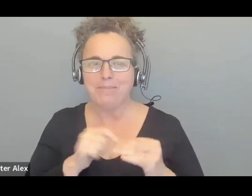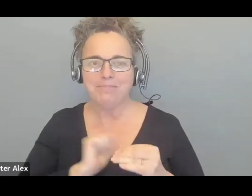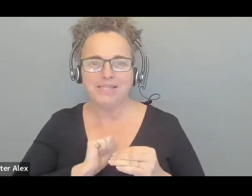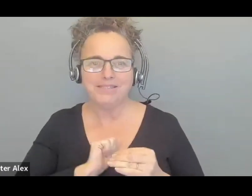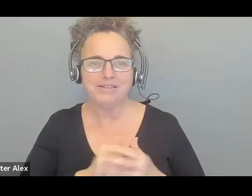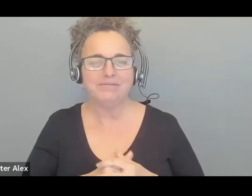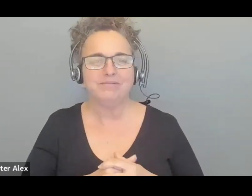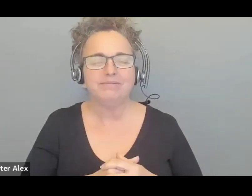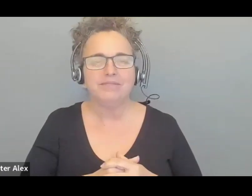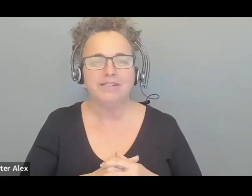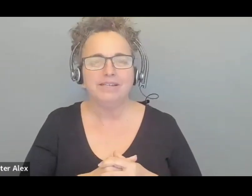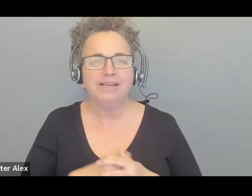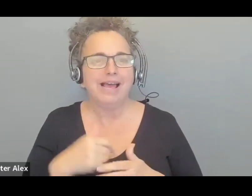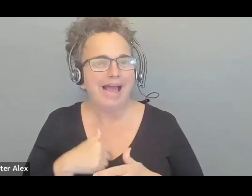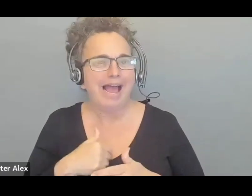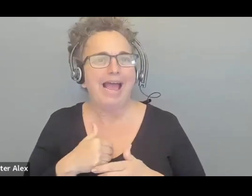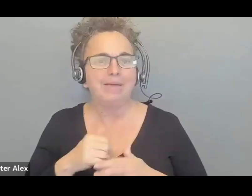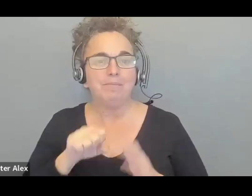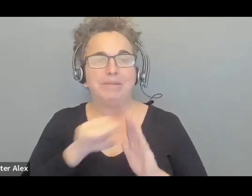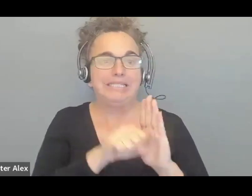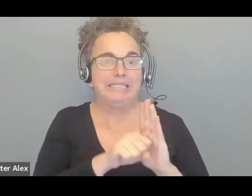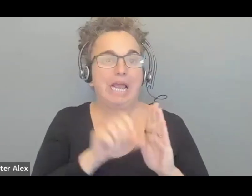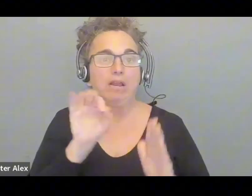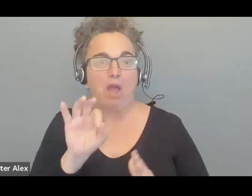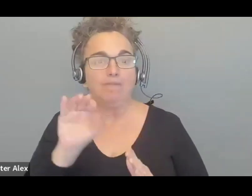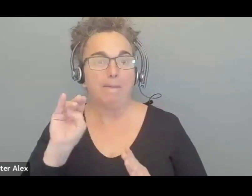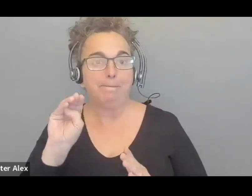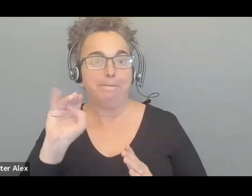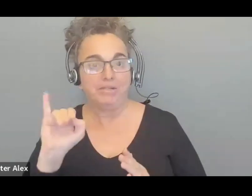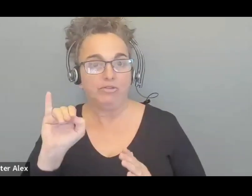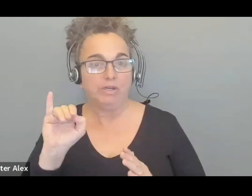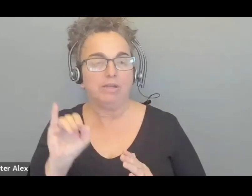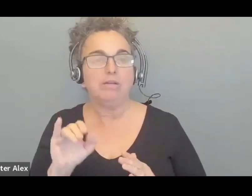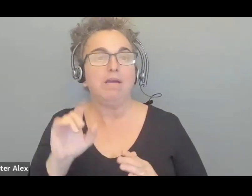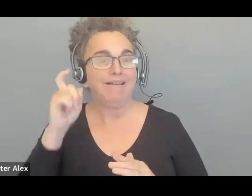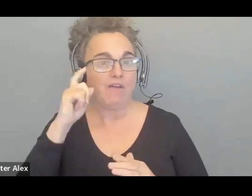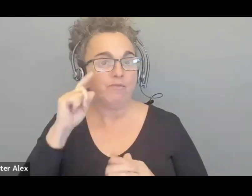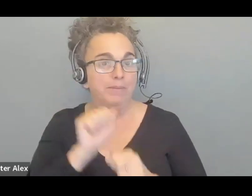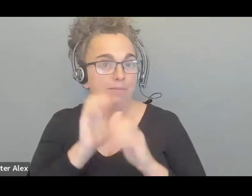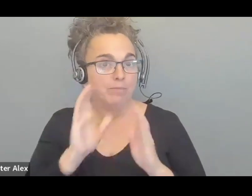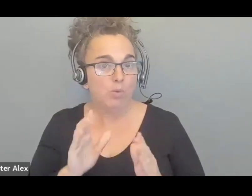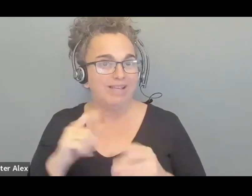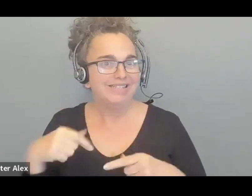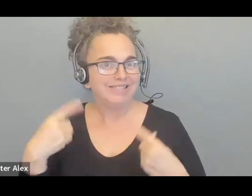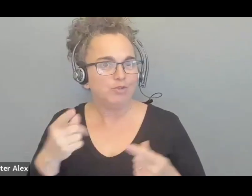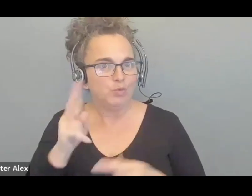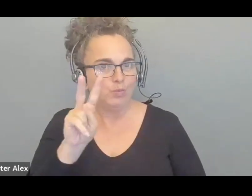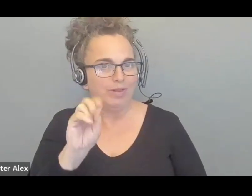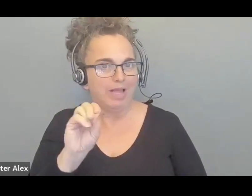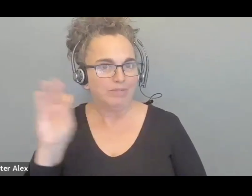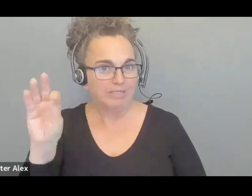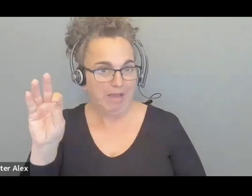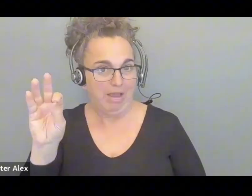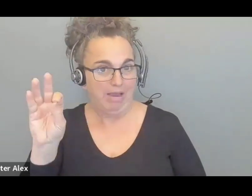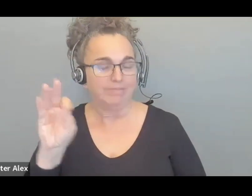I have been a state of Michigan government employee since 2009. I am currently with the Michigan